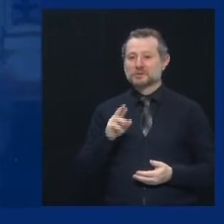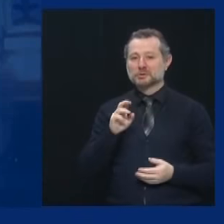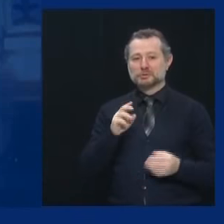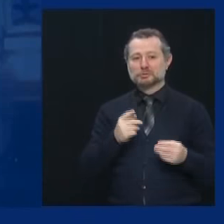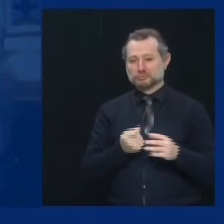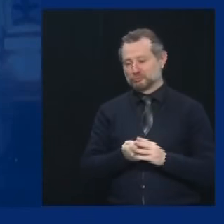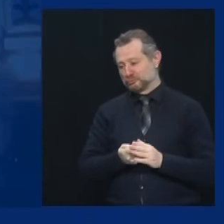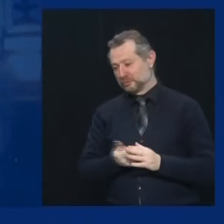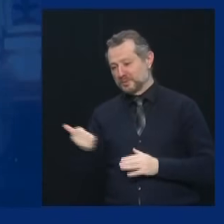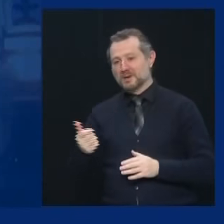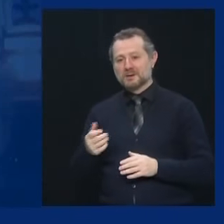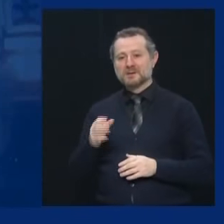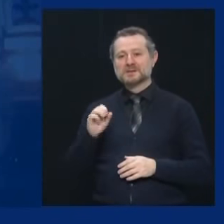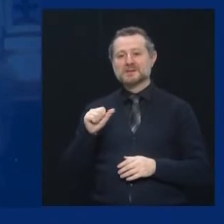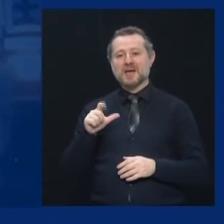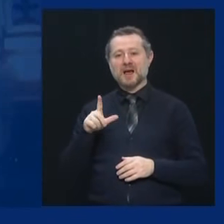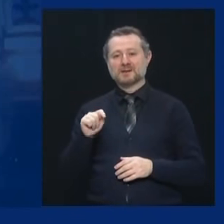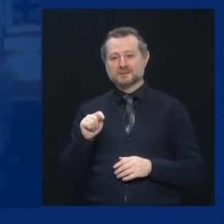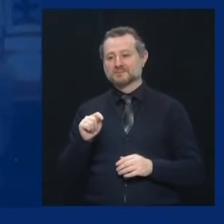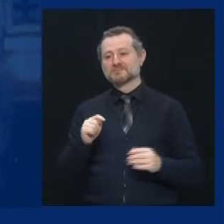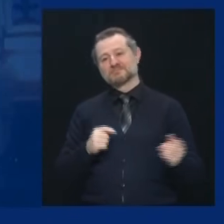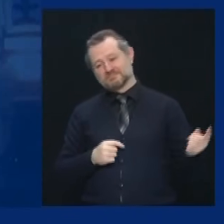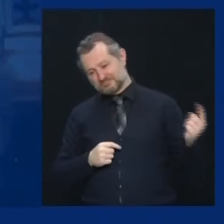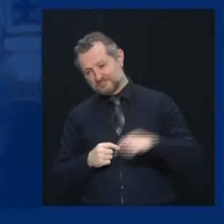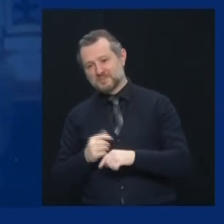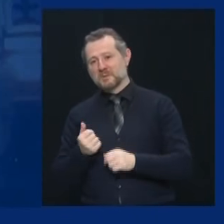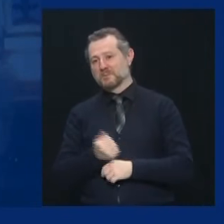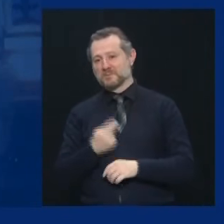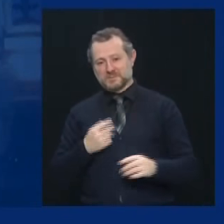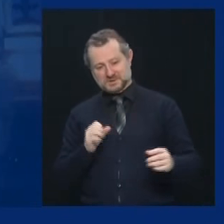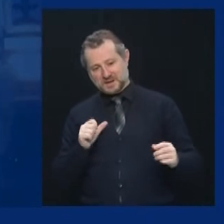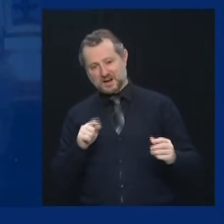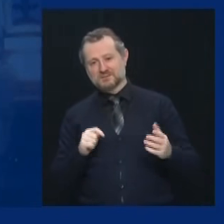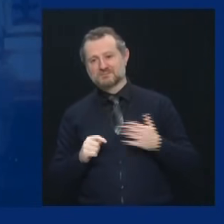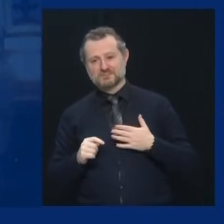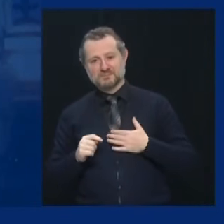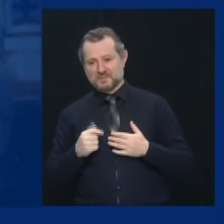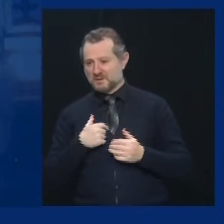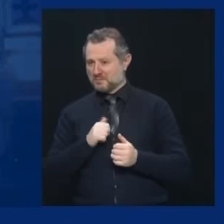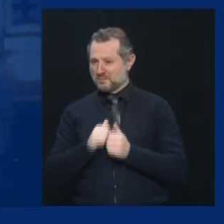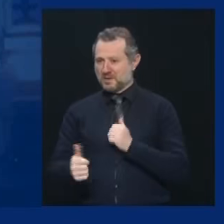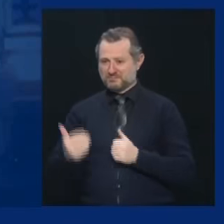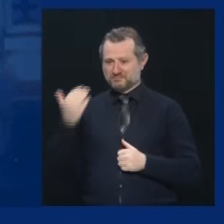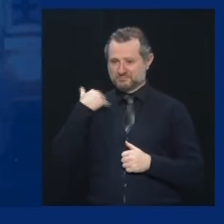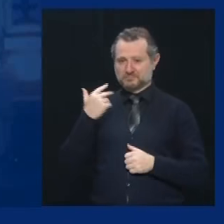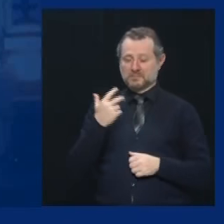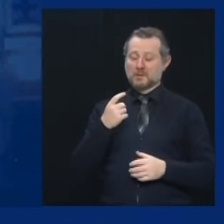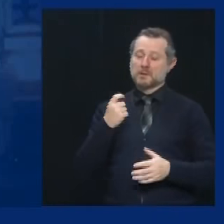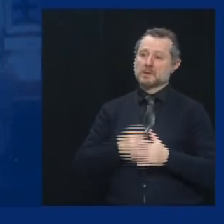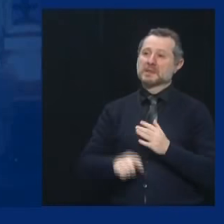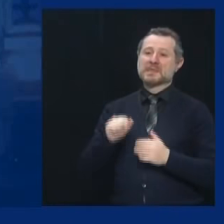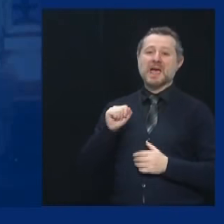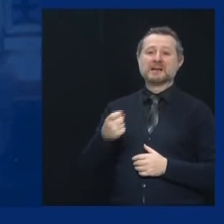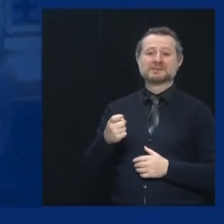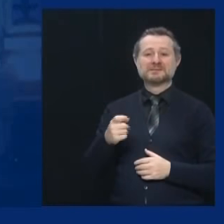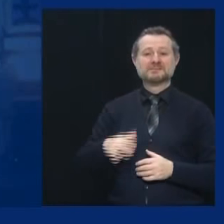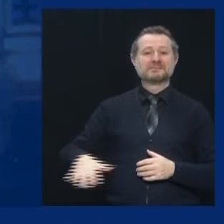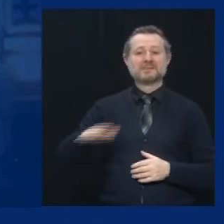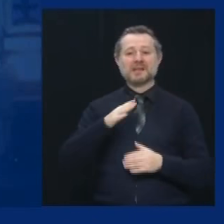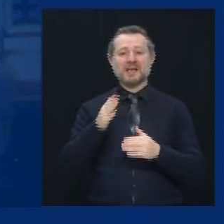THIS IS THE VACCINATION TO DATE